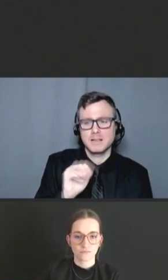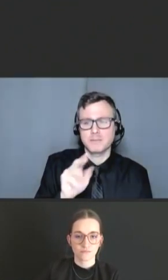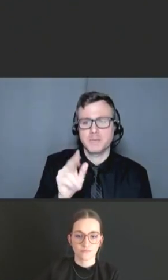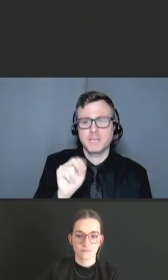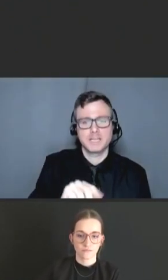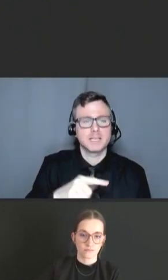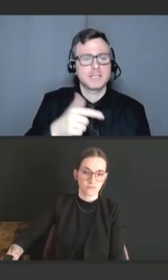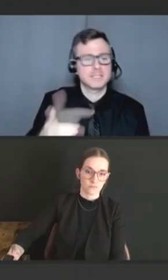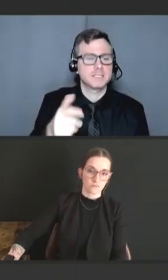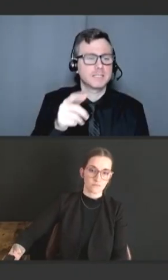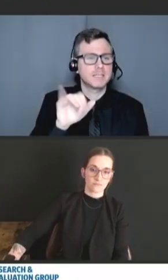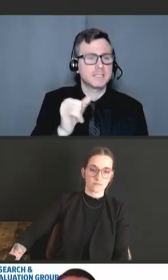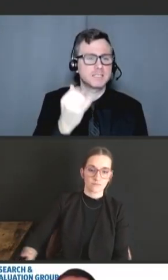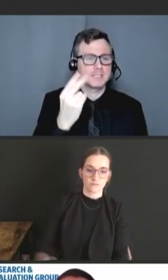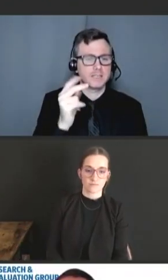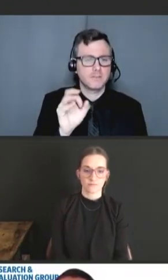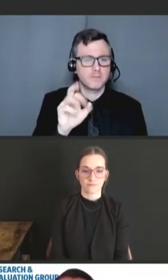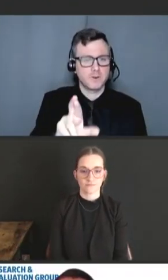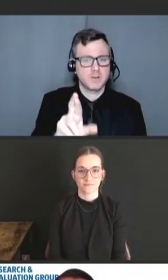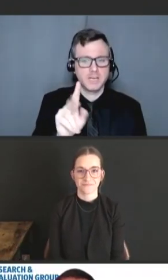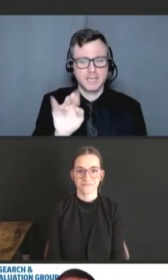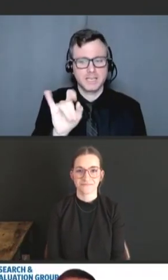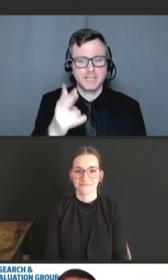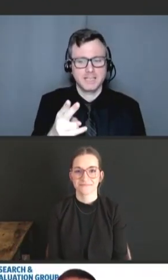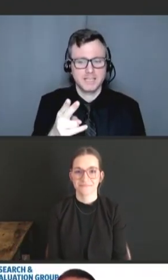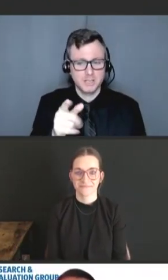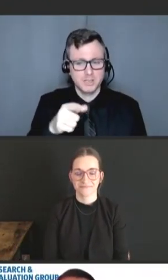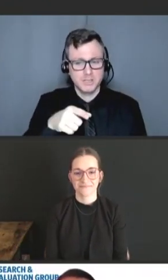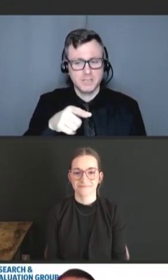is Jennifer Keith. Jennifer, your slides are up. You have the floor.